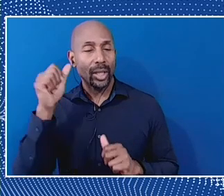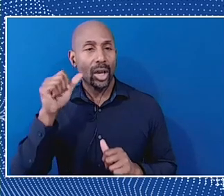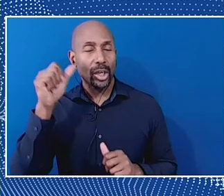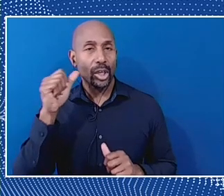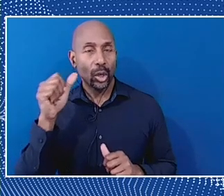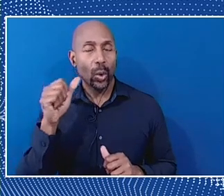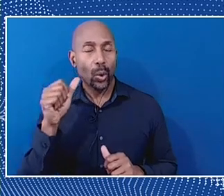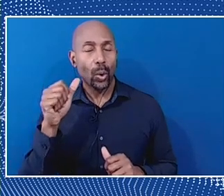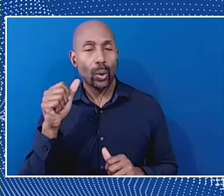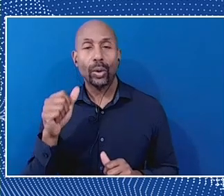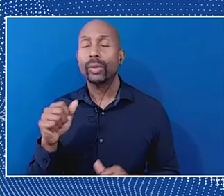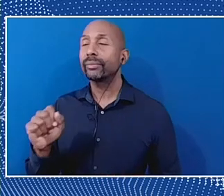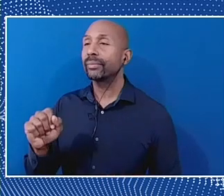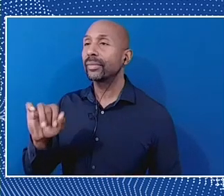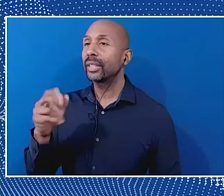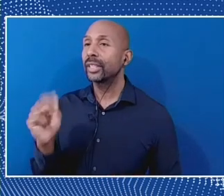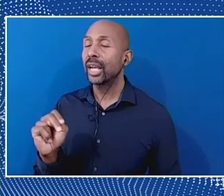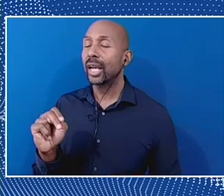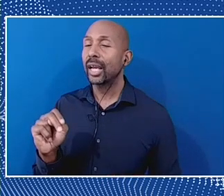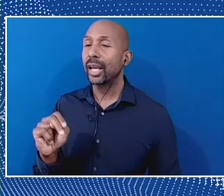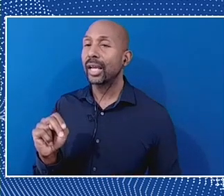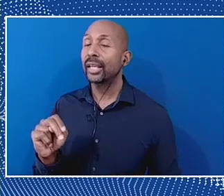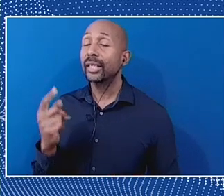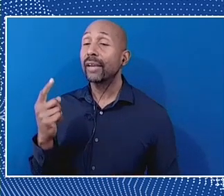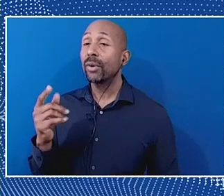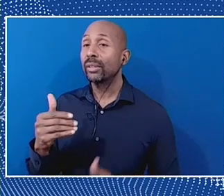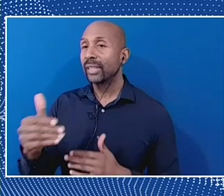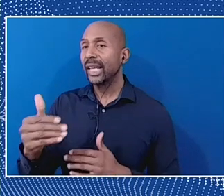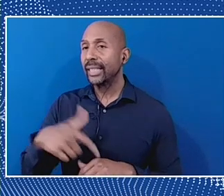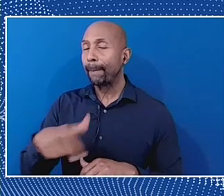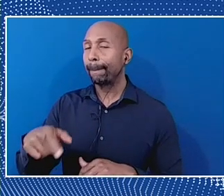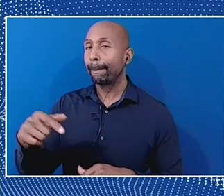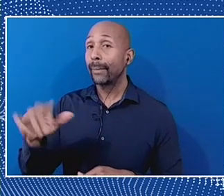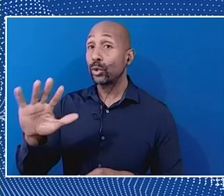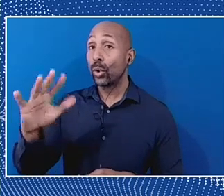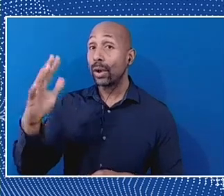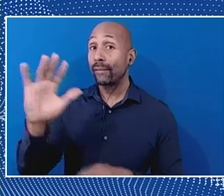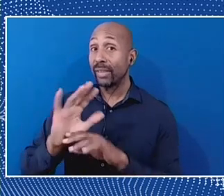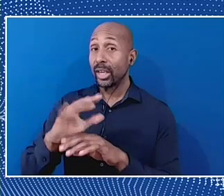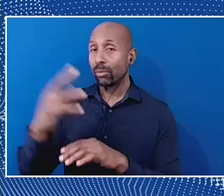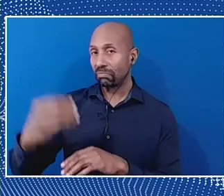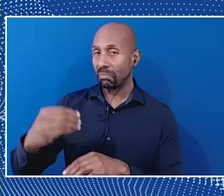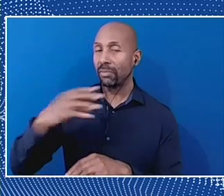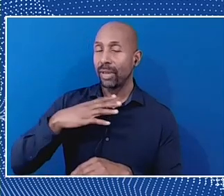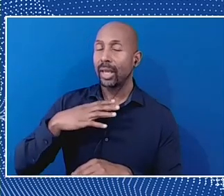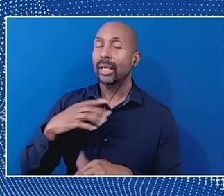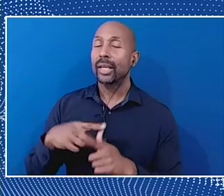Yeah. John, in the future, you could turn off your video, and then we could just hear you. That might help with the feed.